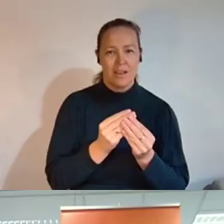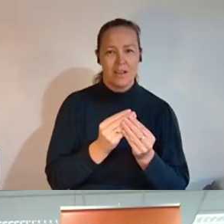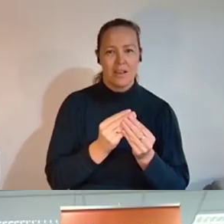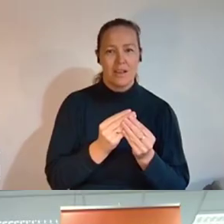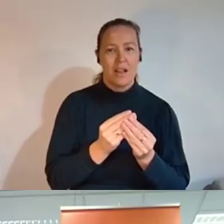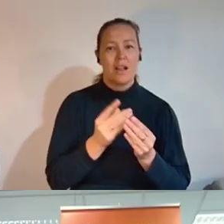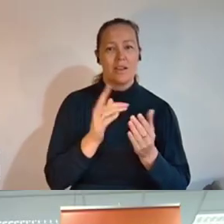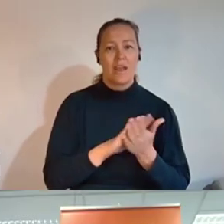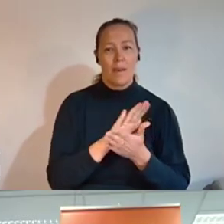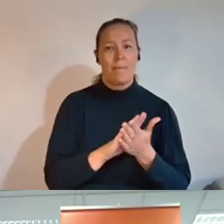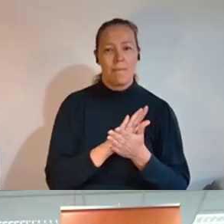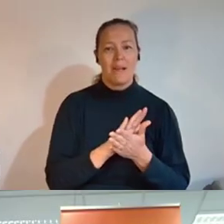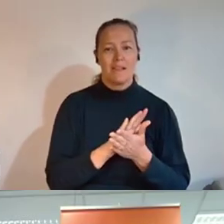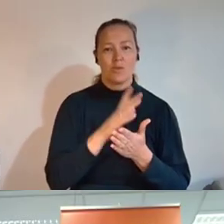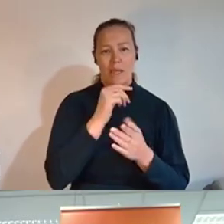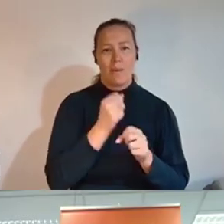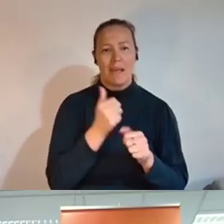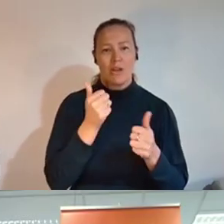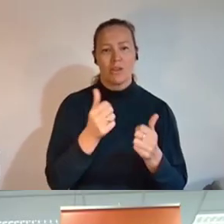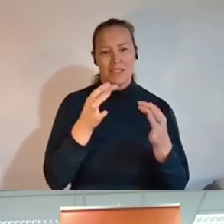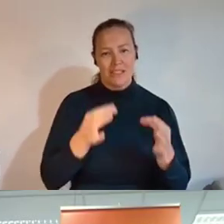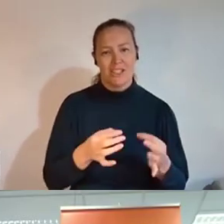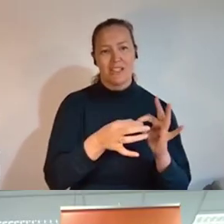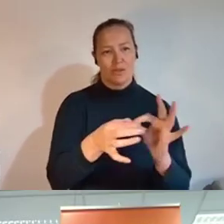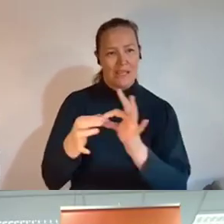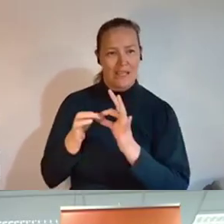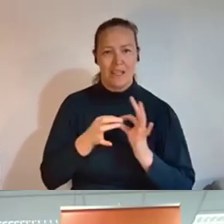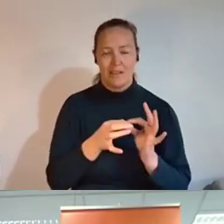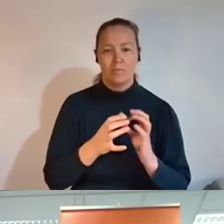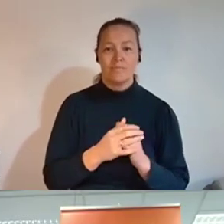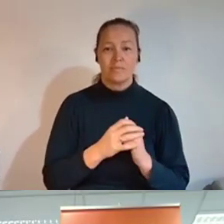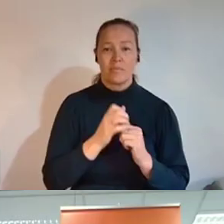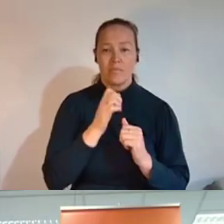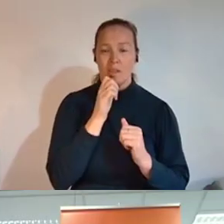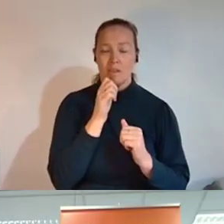make good decisions together. So I think if we felt that onus, I was thinking about my supervisor